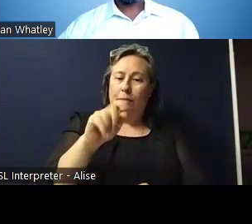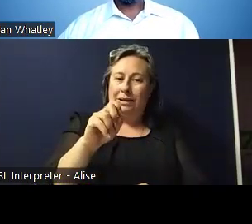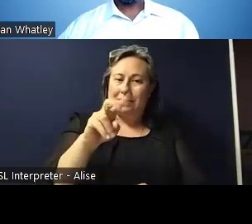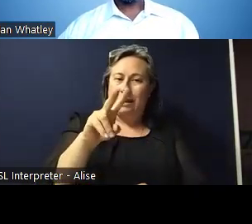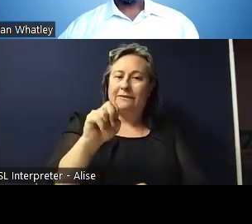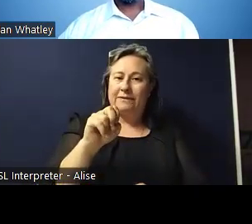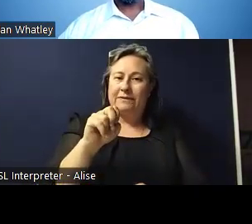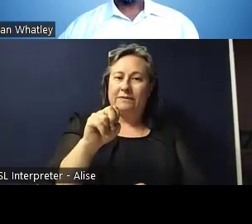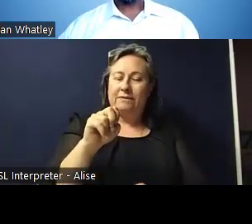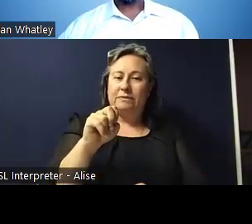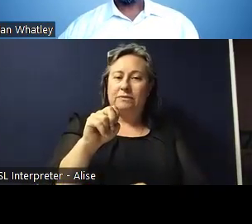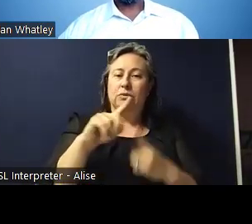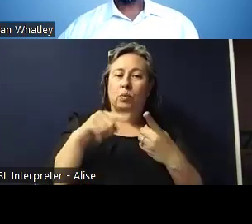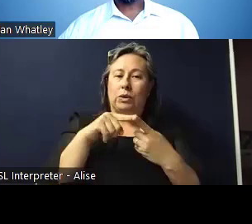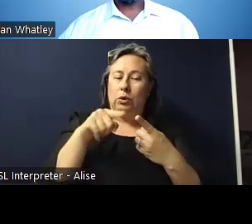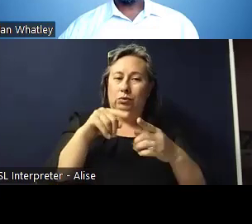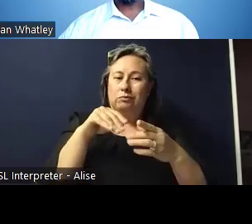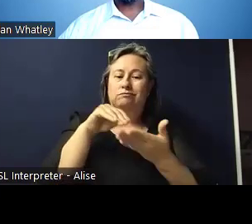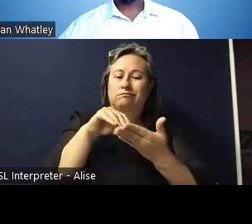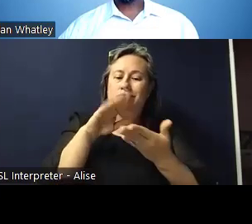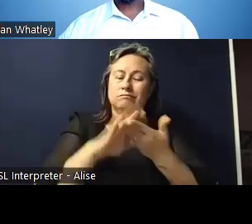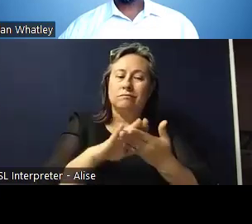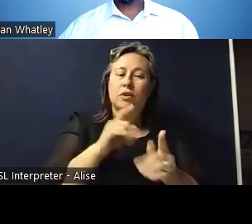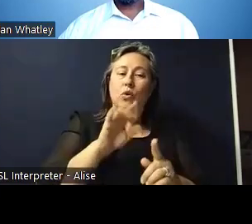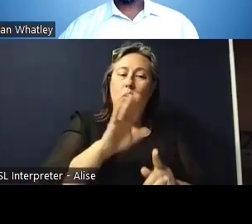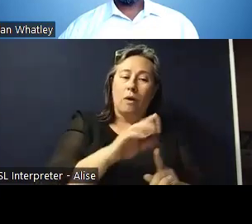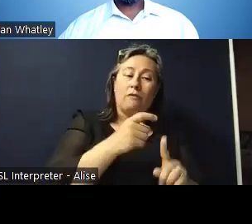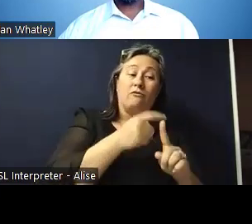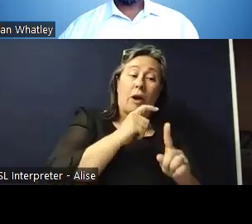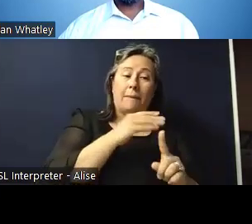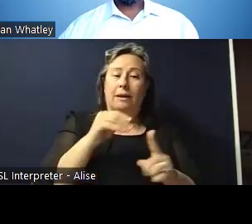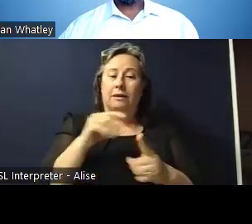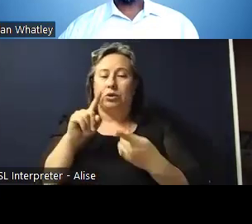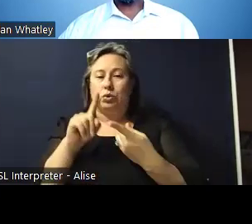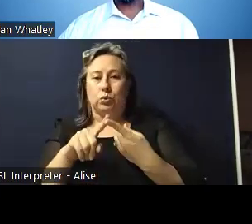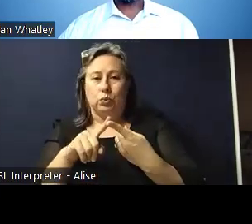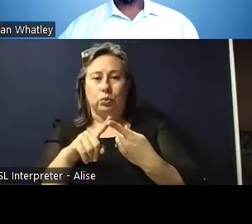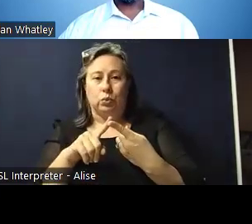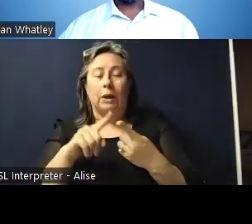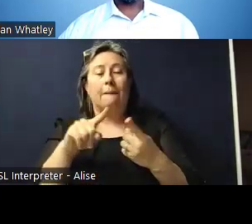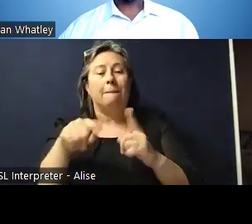when you're entering your period from and to as well as the amount that you're putting in.